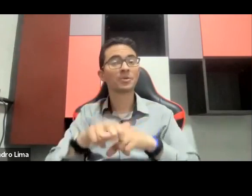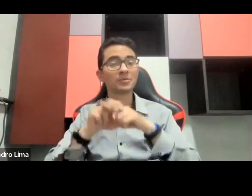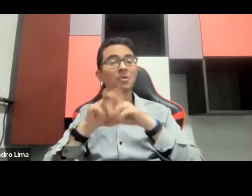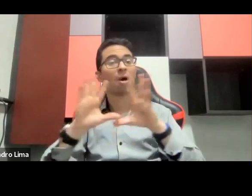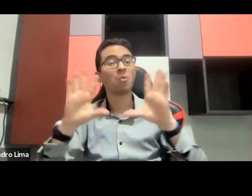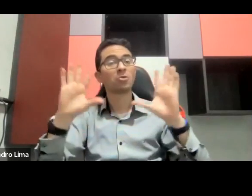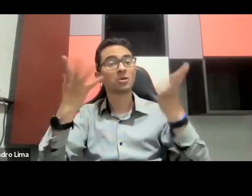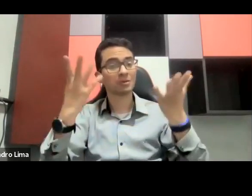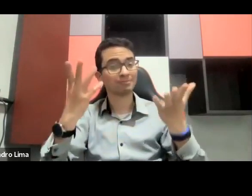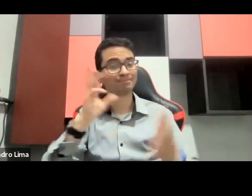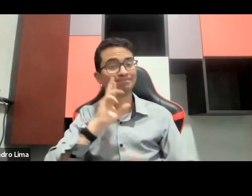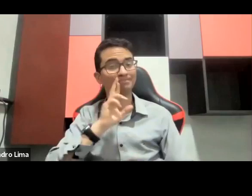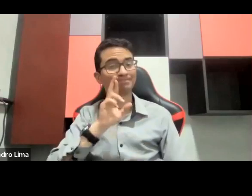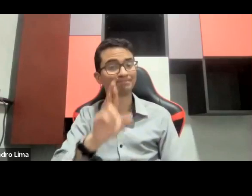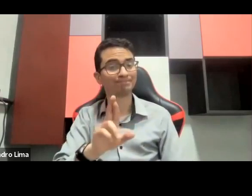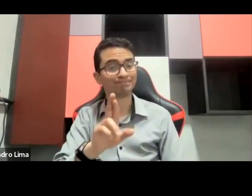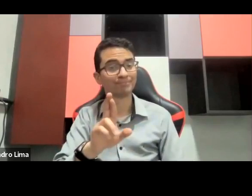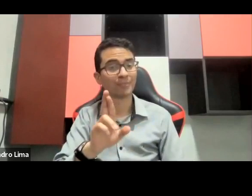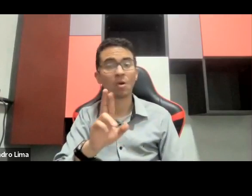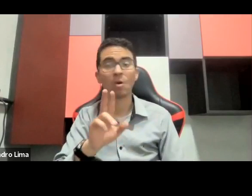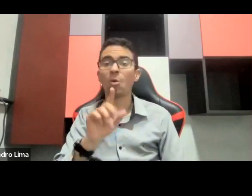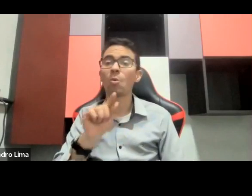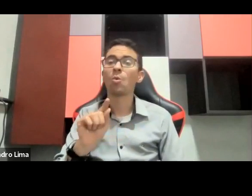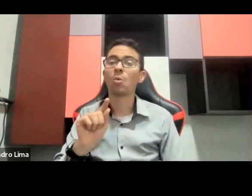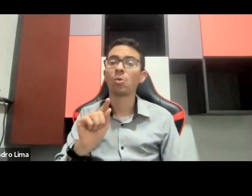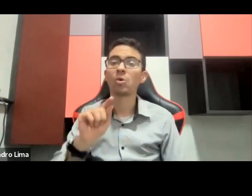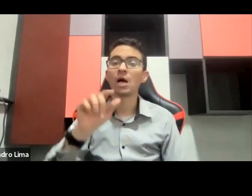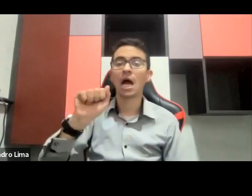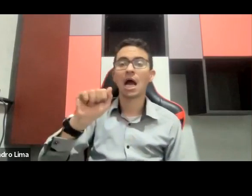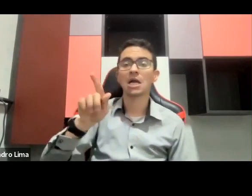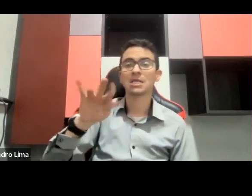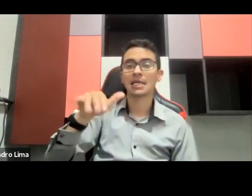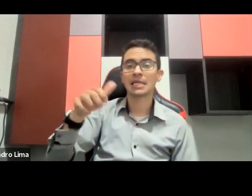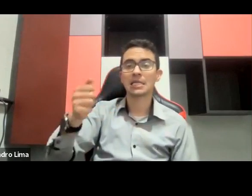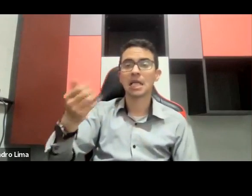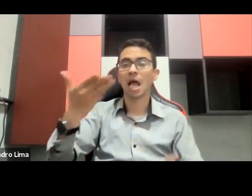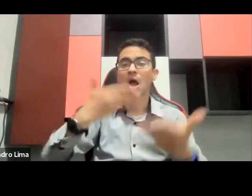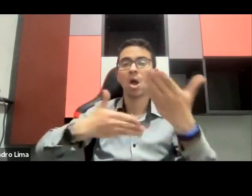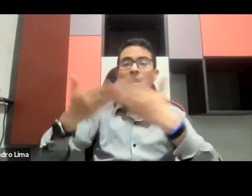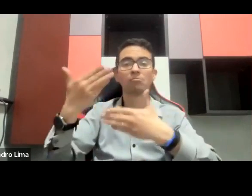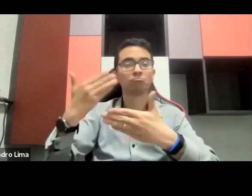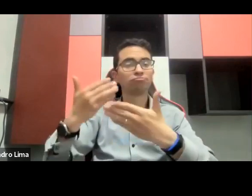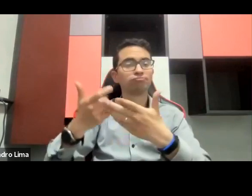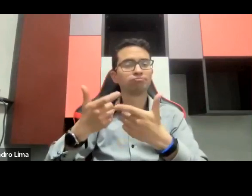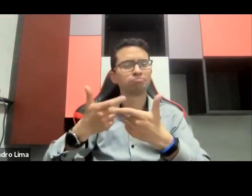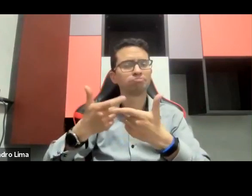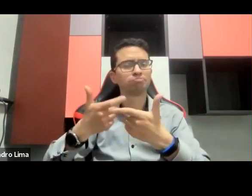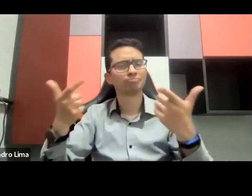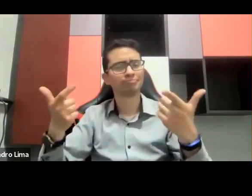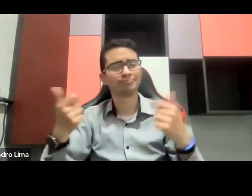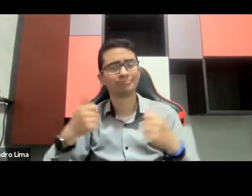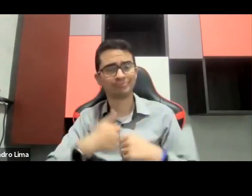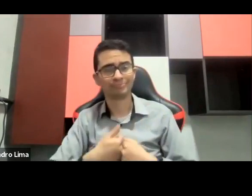As a result, though, which collaborate the agency collaborate the agents emerged. d. Sometimes they Sometimes they bear plant